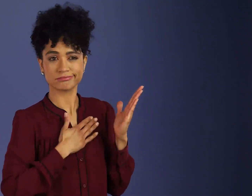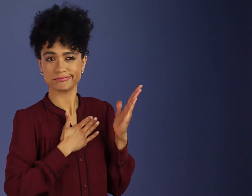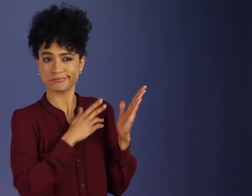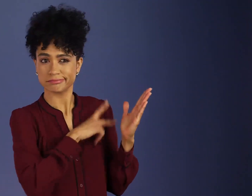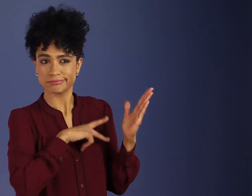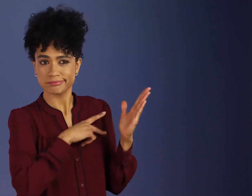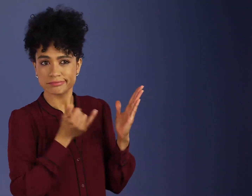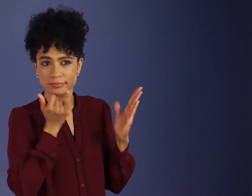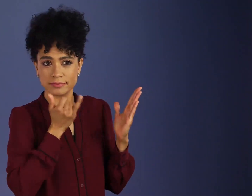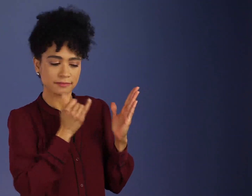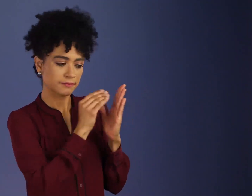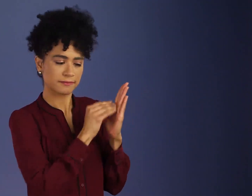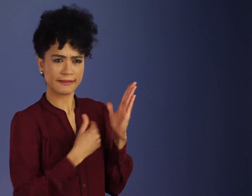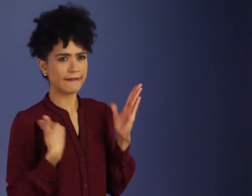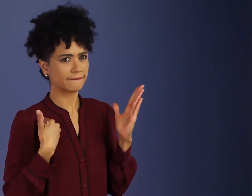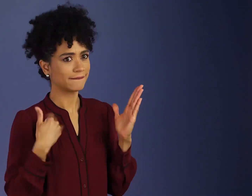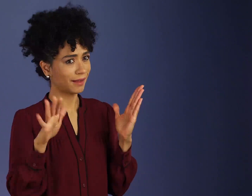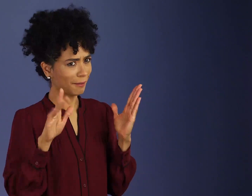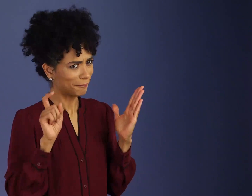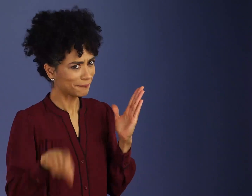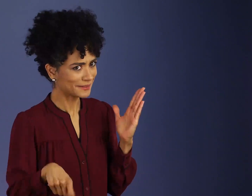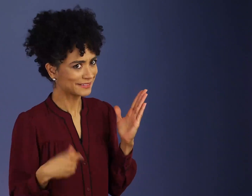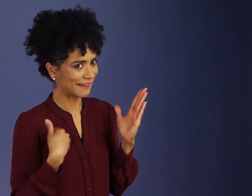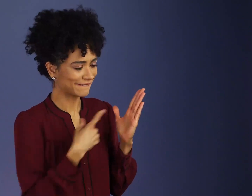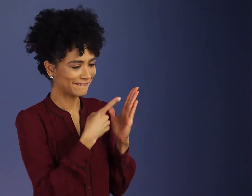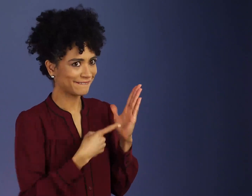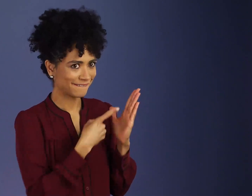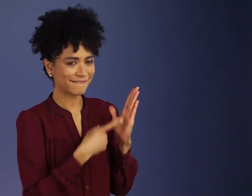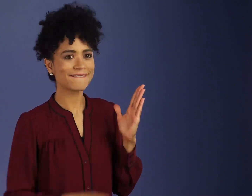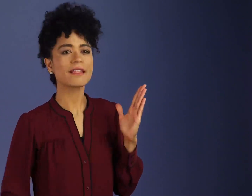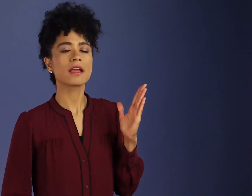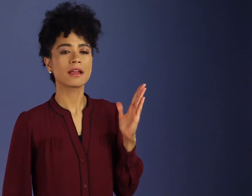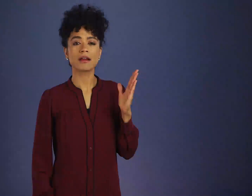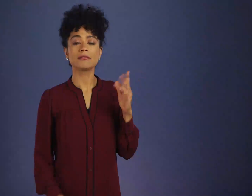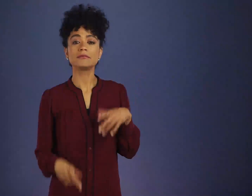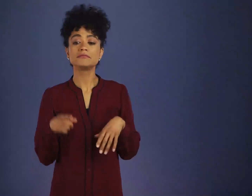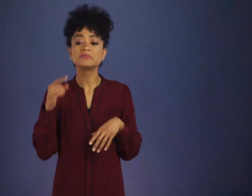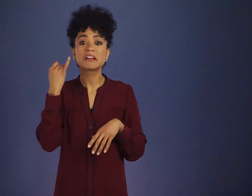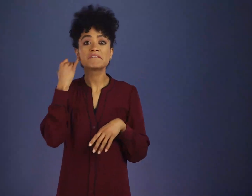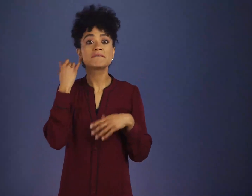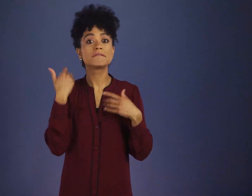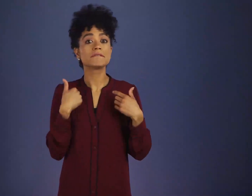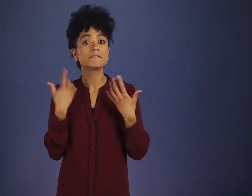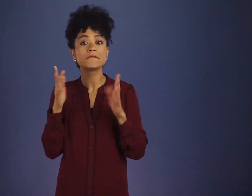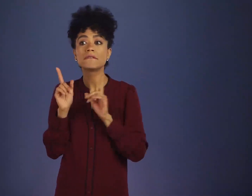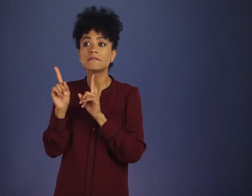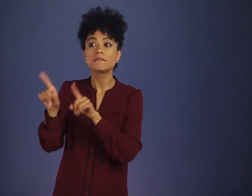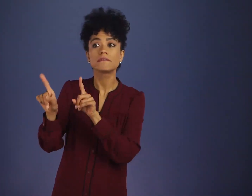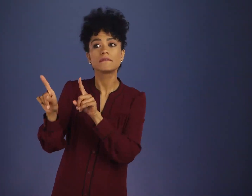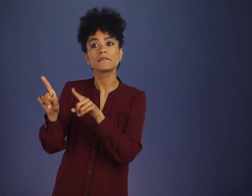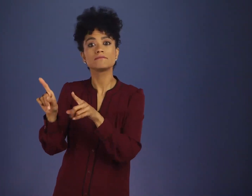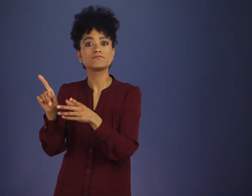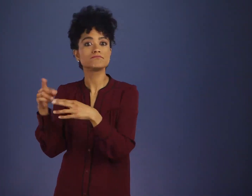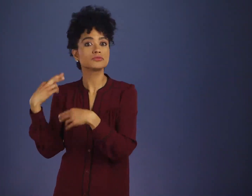Now let's ponder the need for a list of the more glaring personality defects all of us have in varying degrees.